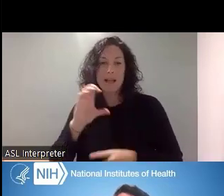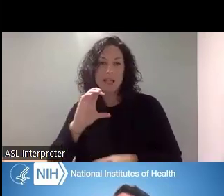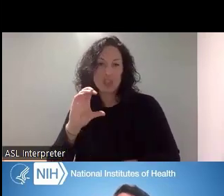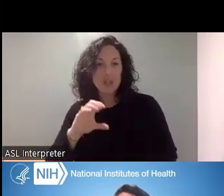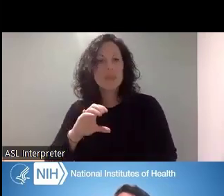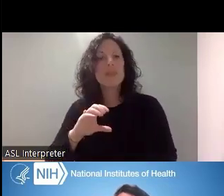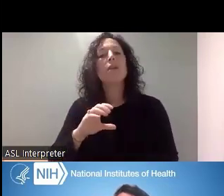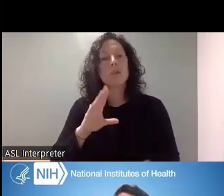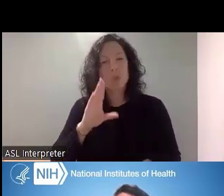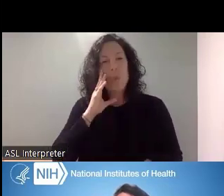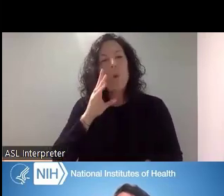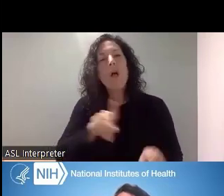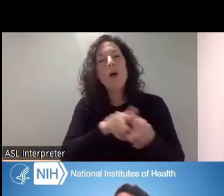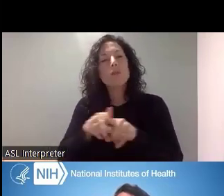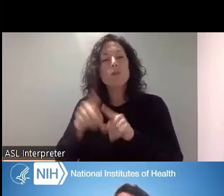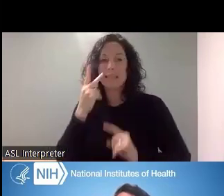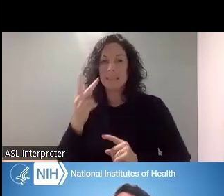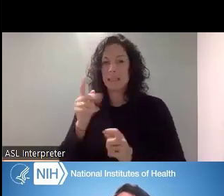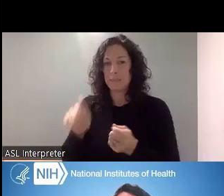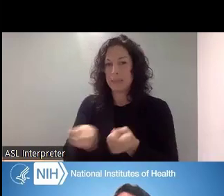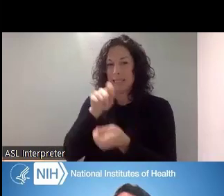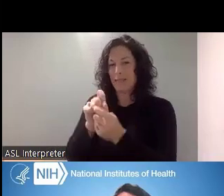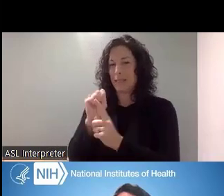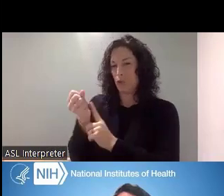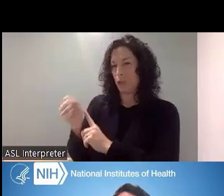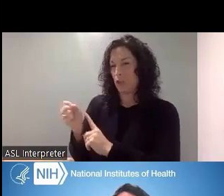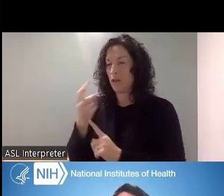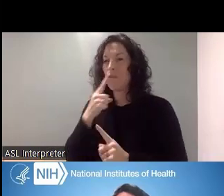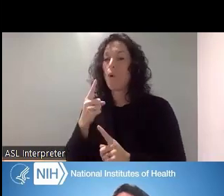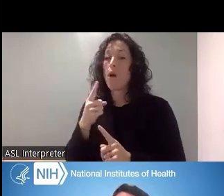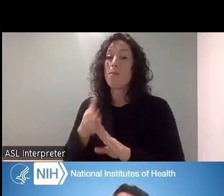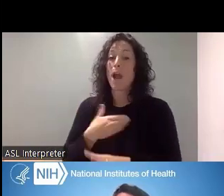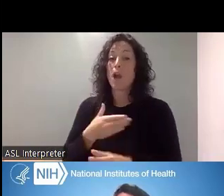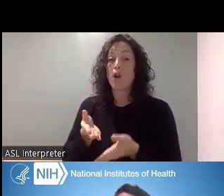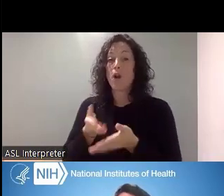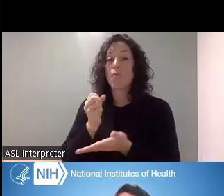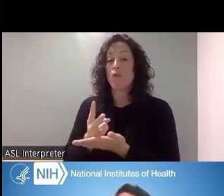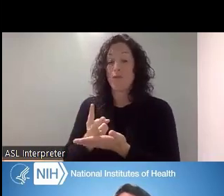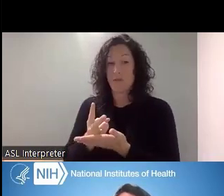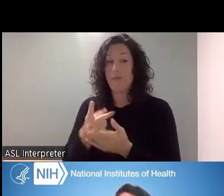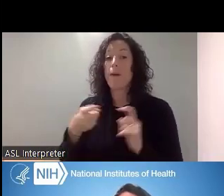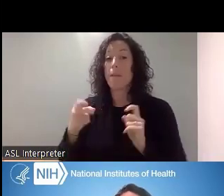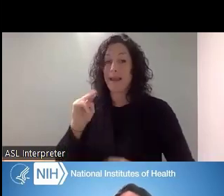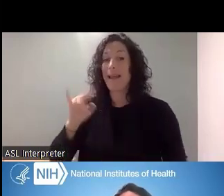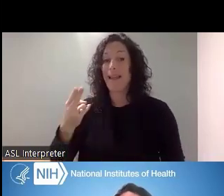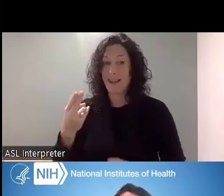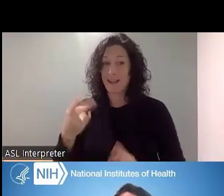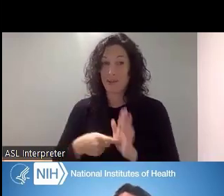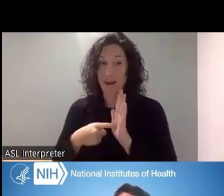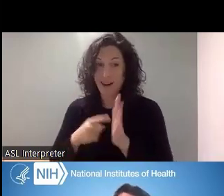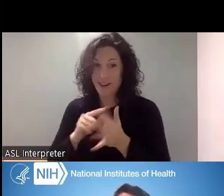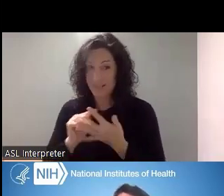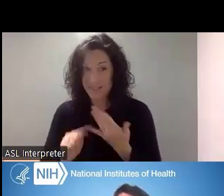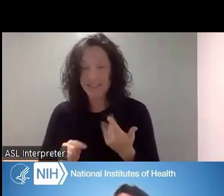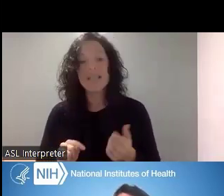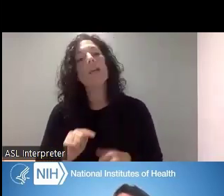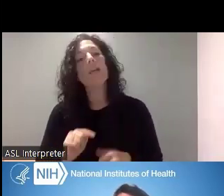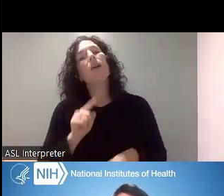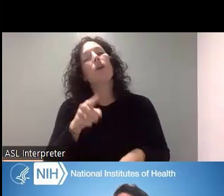that require you to ask NIH for prior approval. So in your initial grant application, you outlined the work that was going to be done